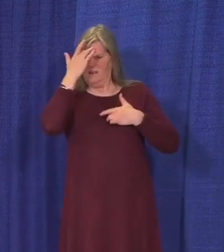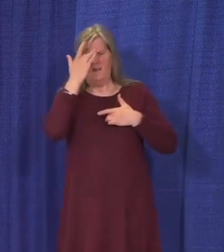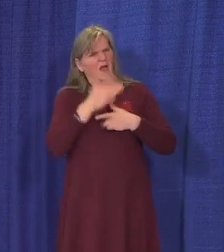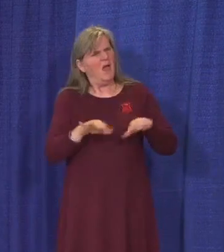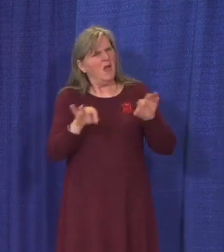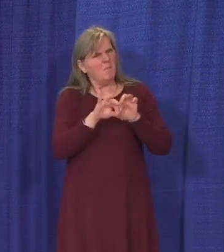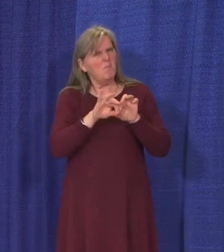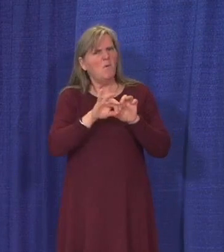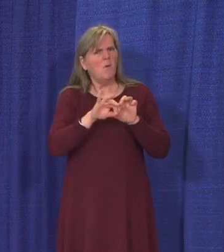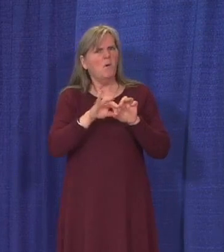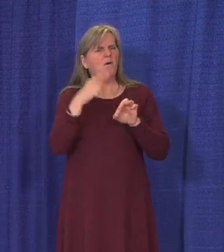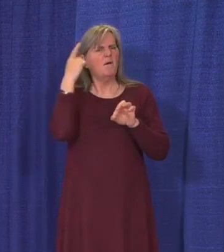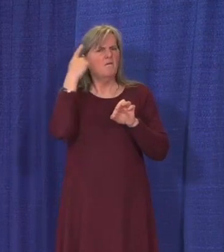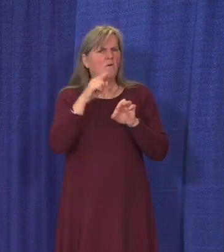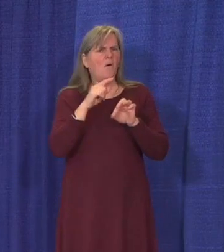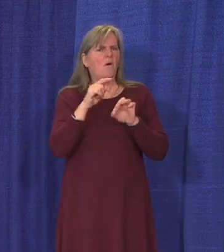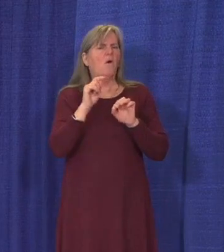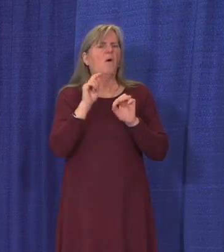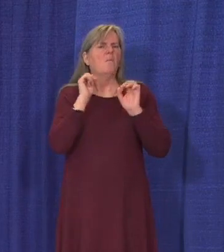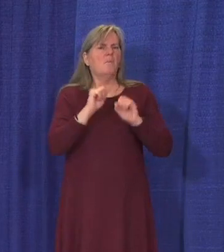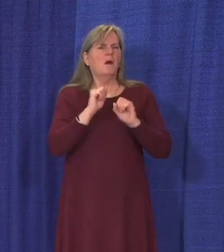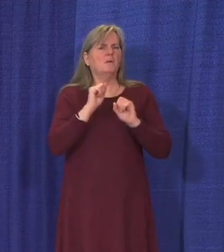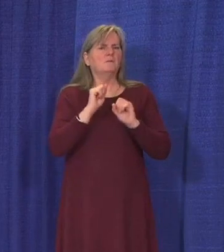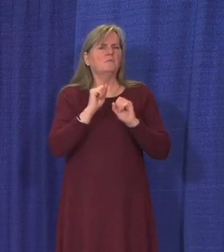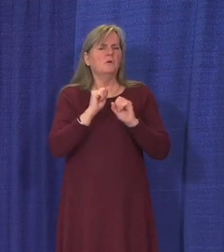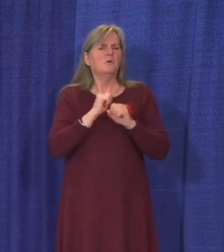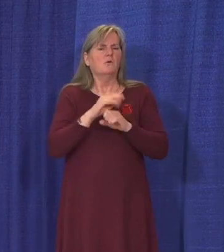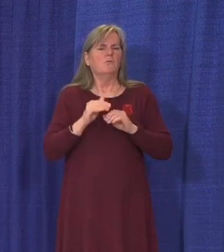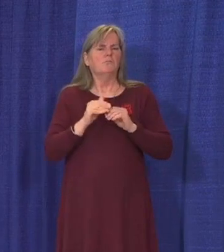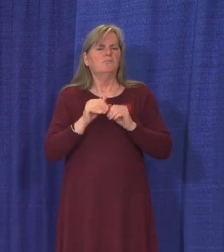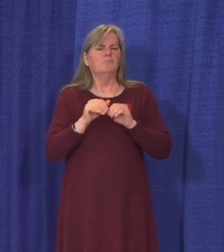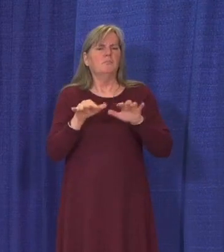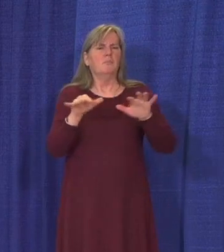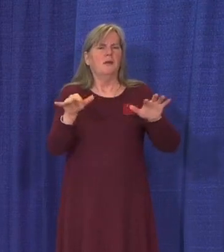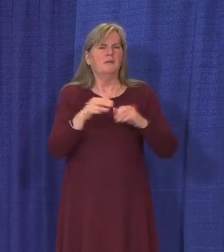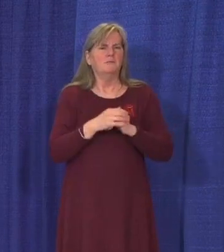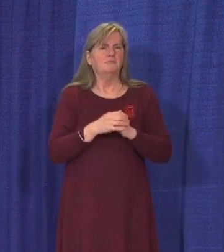encourage you even when you are vaccinated to seek testing if